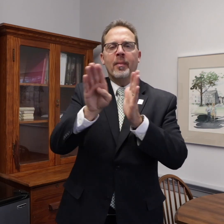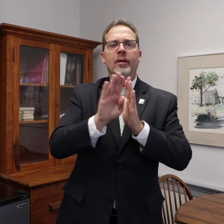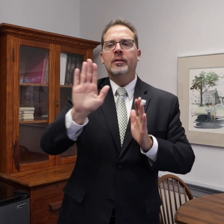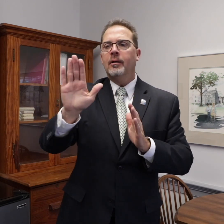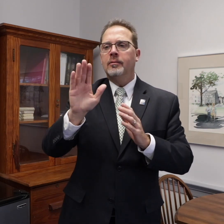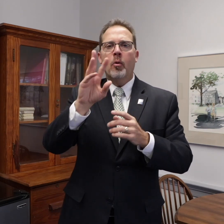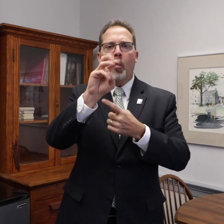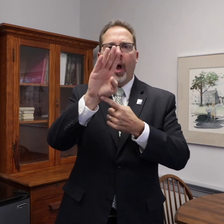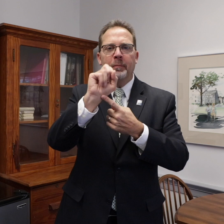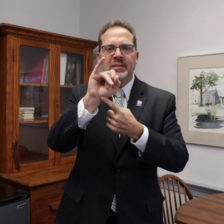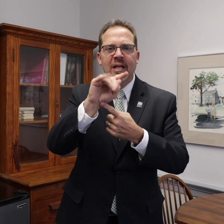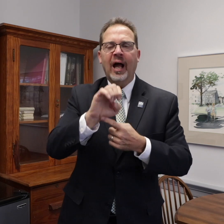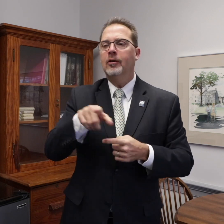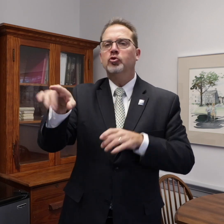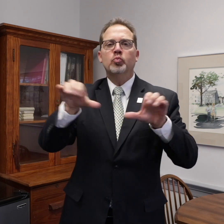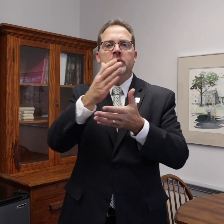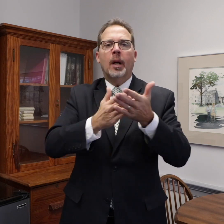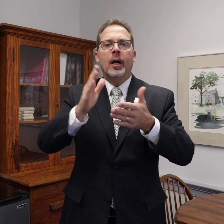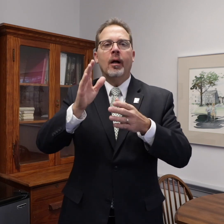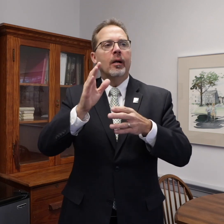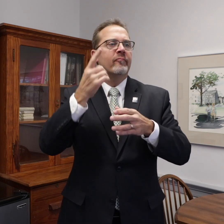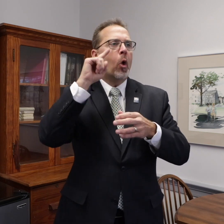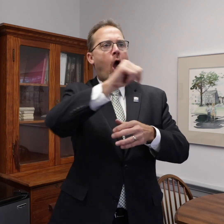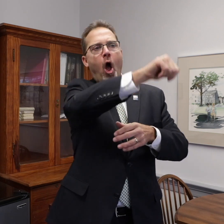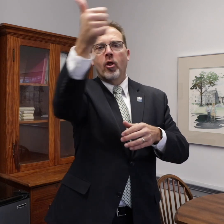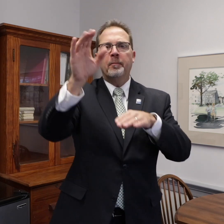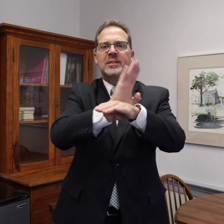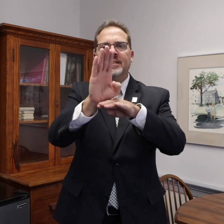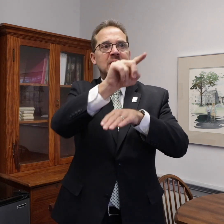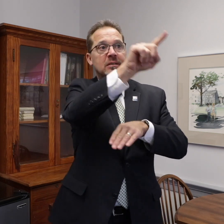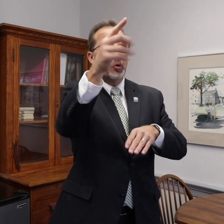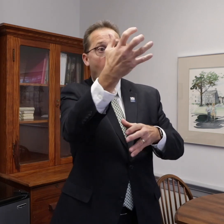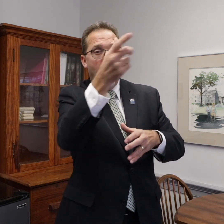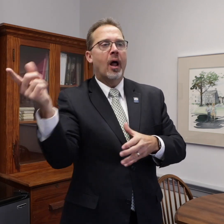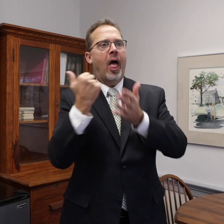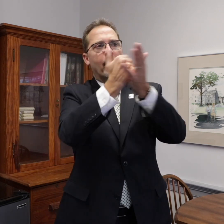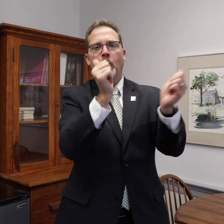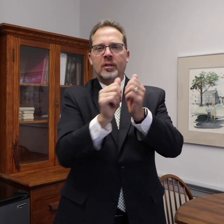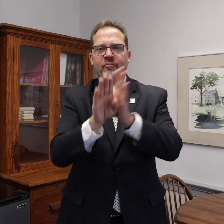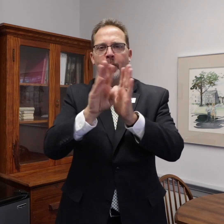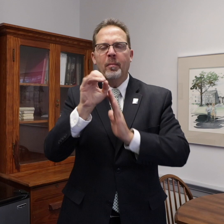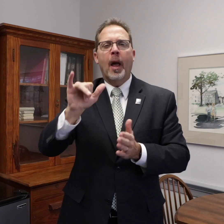with an initiative to develop websites for local businesses. PSD is the first